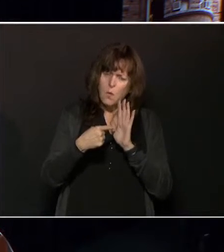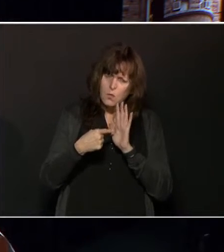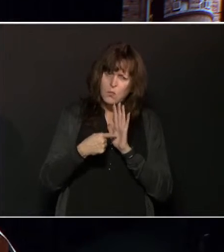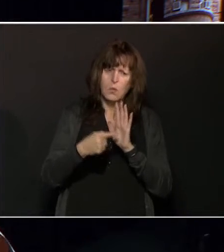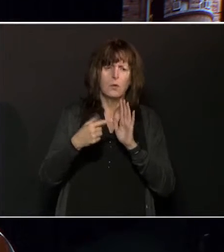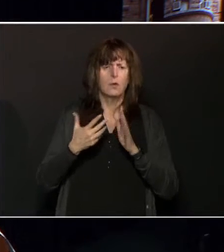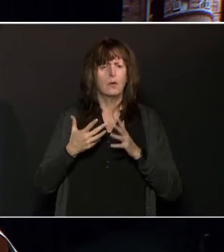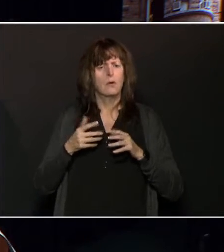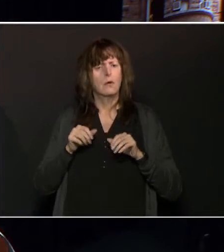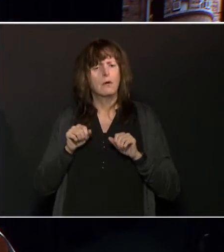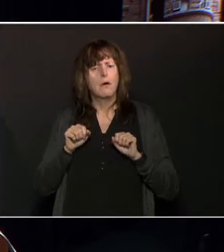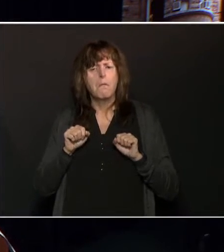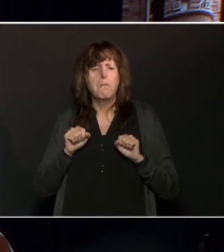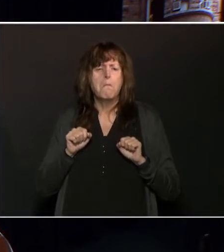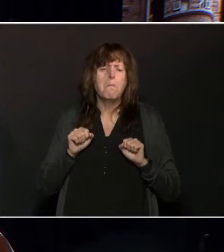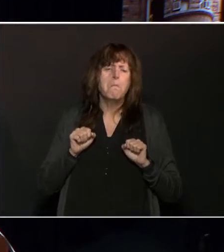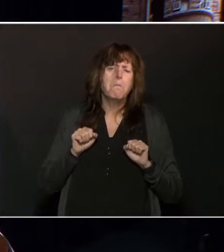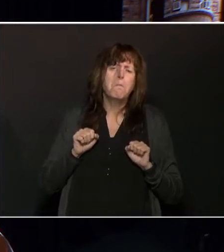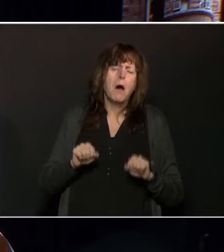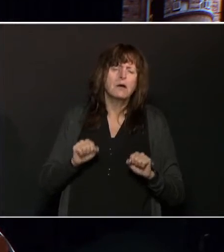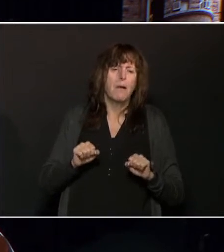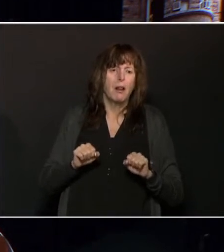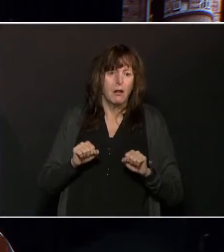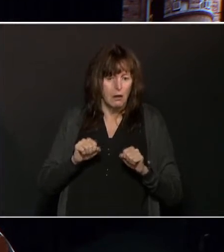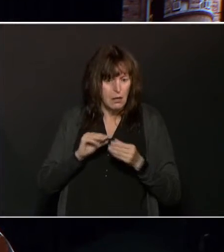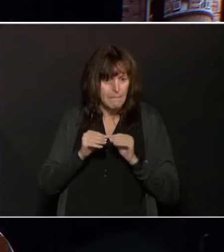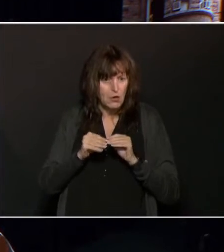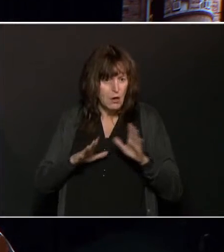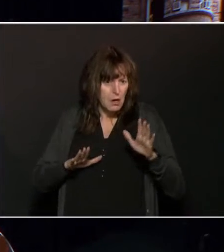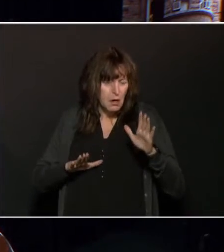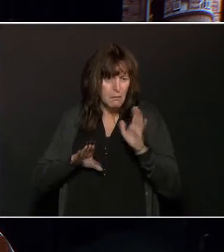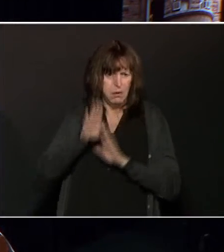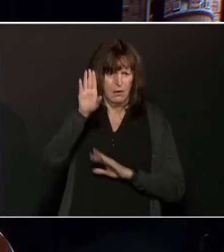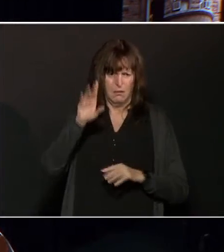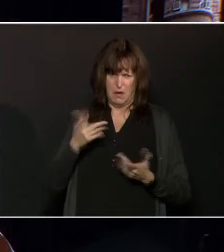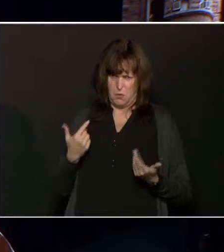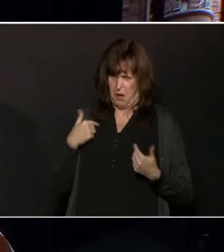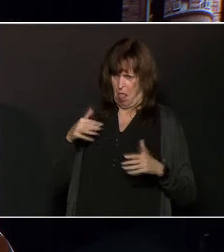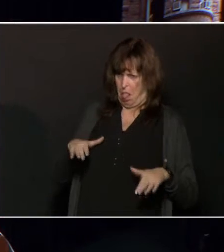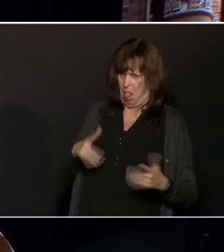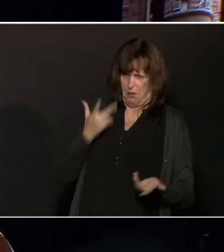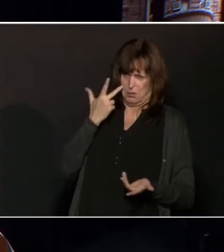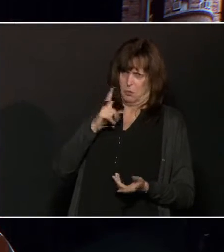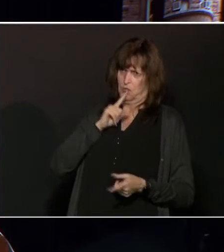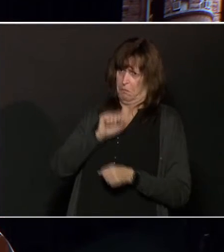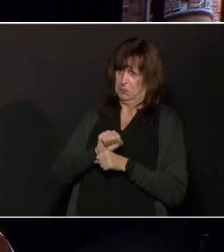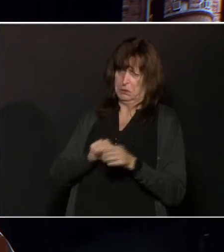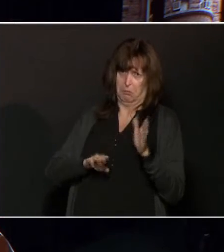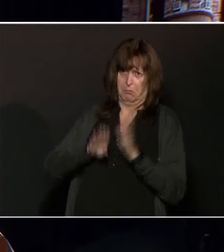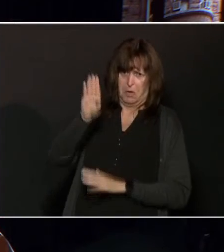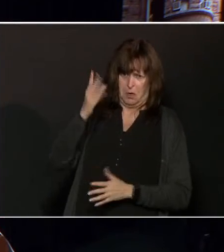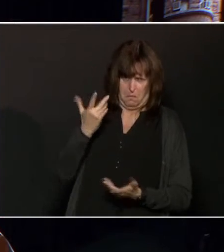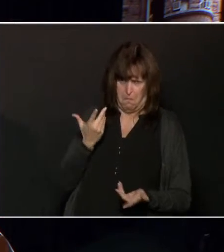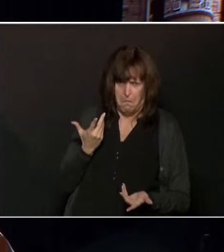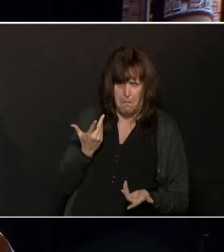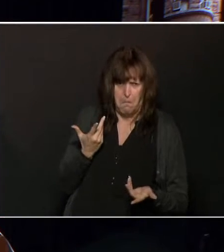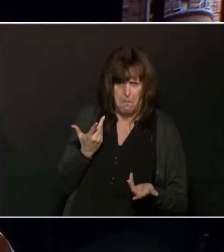RIGHT NOW FOR A HUNDRED DEATHS IN THE PAST 7 RIGHT NOW FOR A HUNDRED DEATHS IN THE PAST 7 DAYS IN THE PAST 7 DAYS AND OUR LAST REPORT IN THE PAST 7 DAYS AND OUR LAST REPORT IT WAS IN THE PAST 7 DAYS AND OUR LAST REPORT IT WAS A IN THE PAST 7 DAYS AND OUR LAST REPORT IT WAS